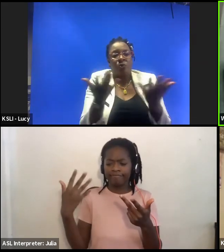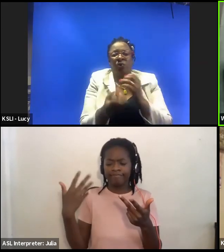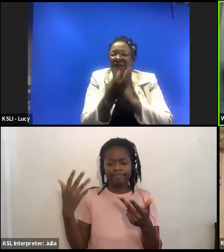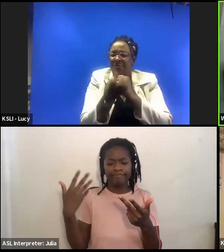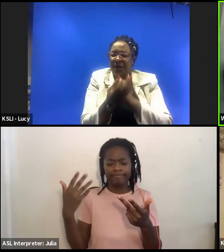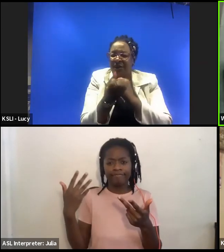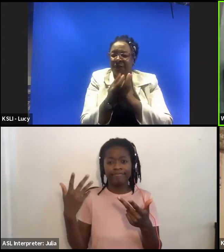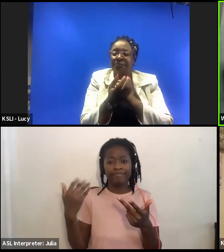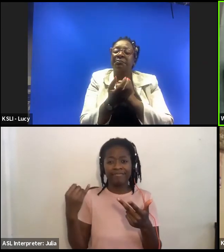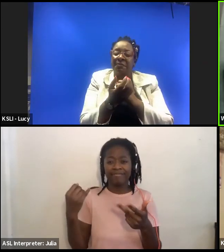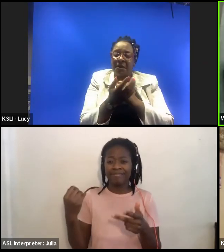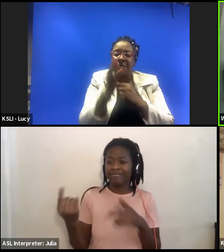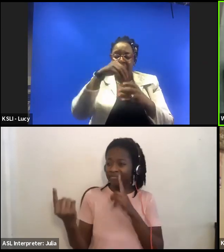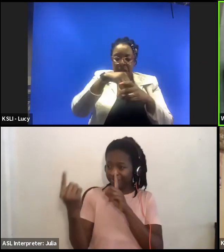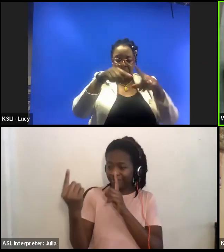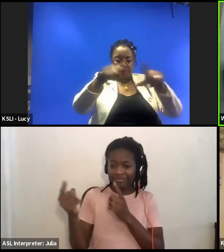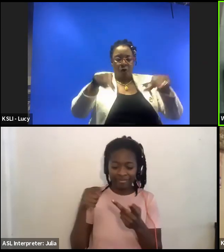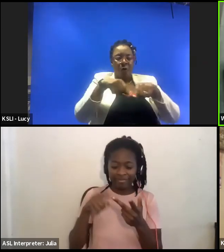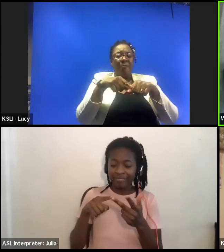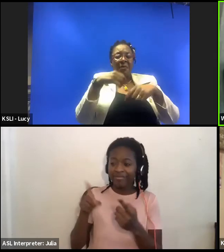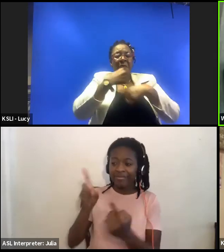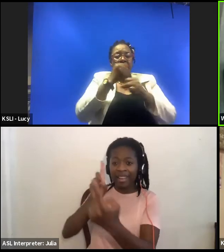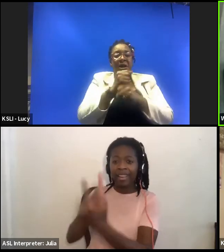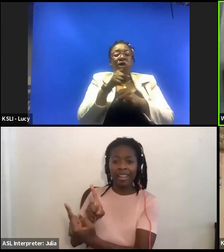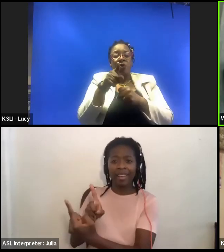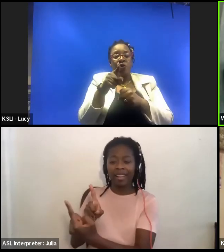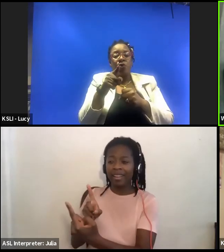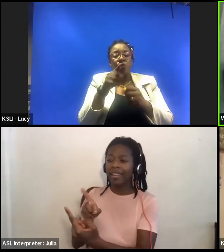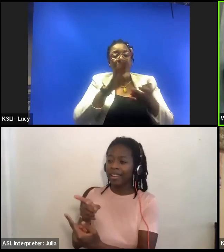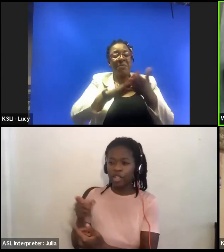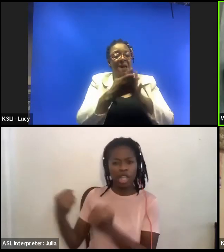just makes you be the best that you can be.